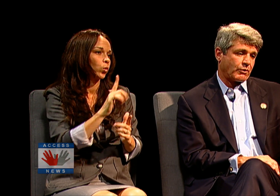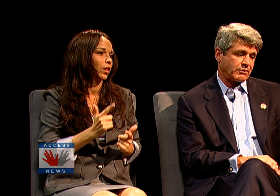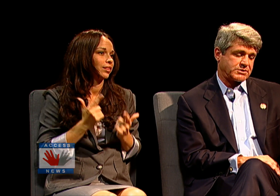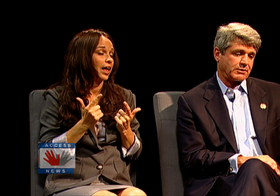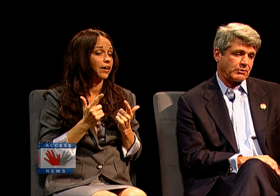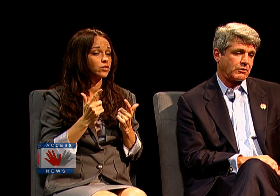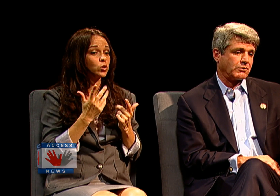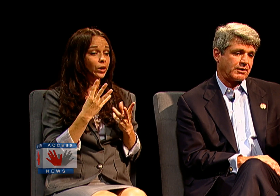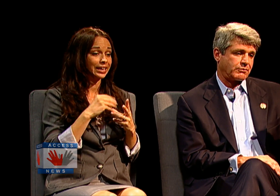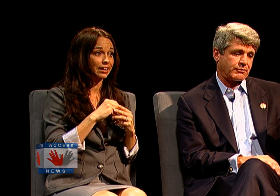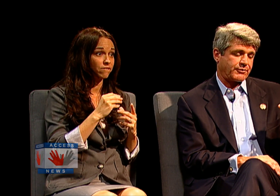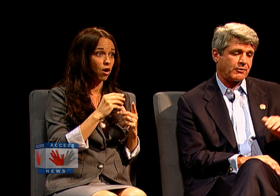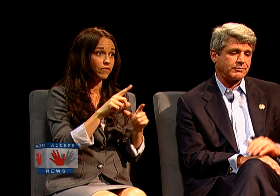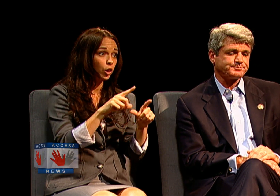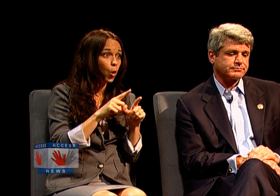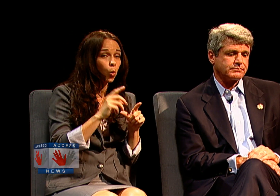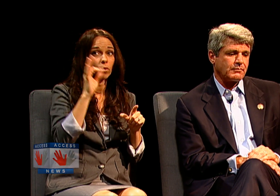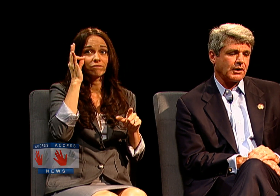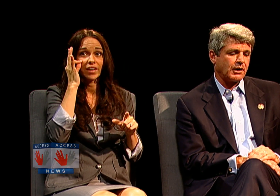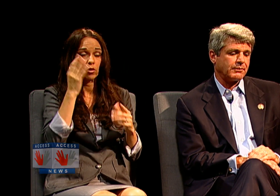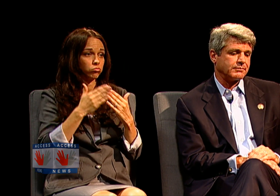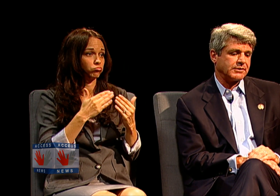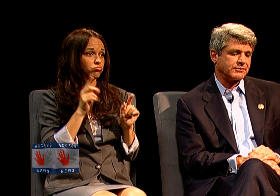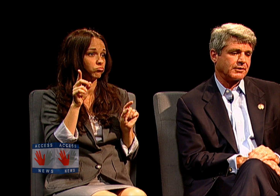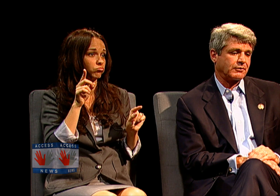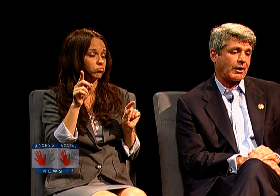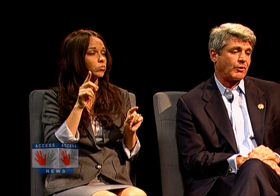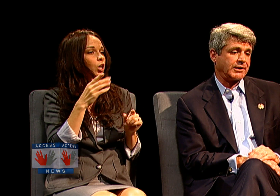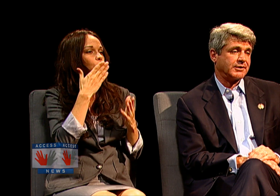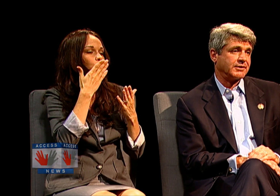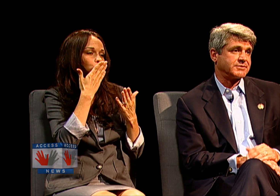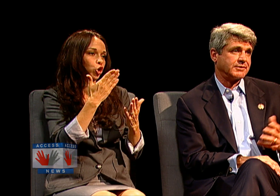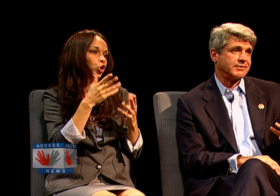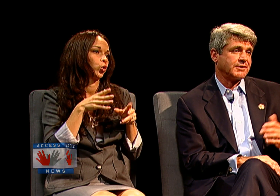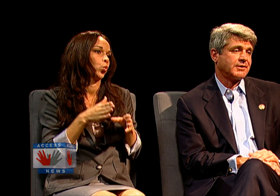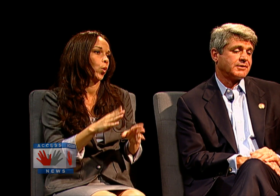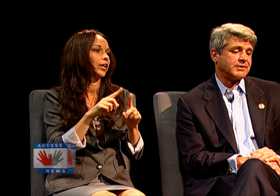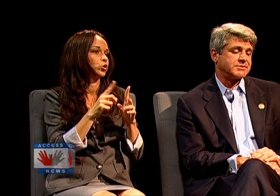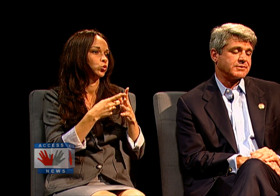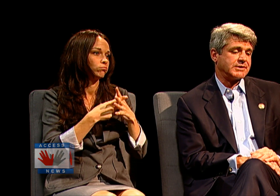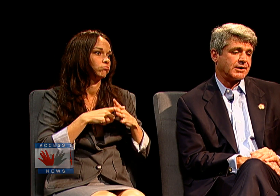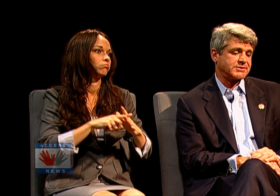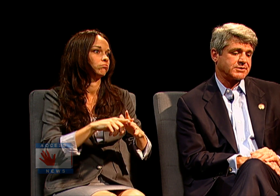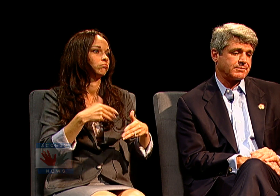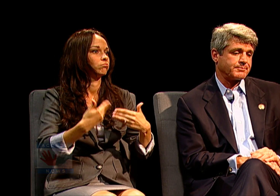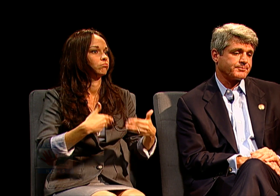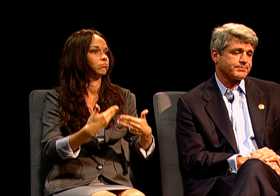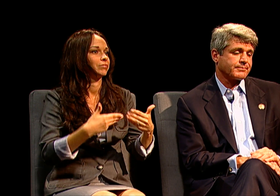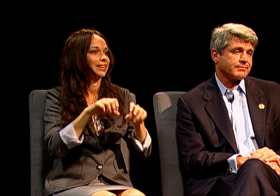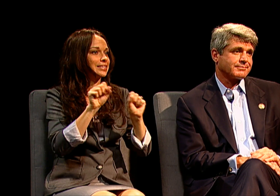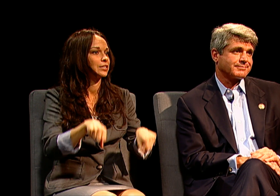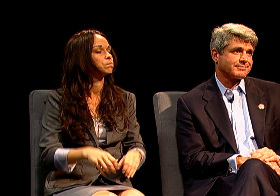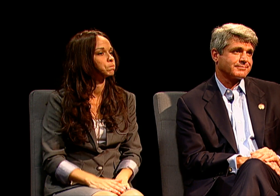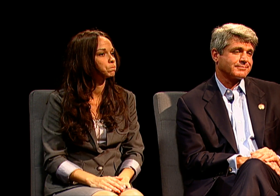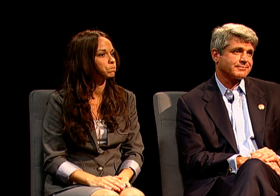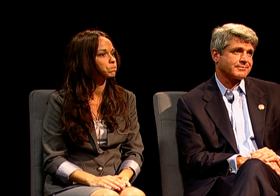WHETHER IT'S AT A LOCAL LEVEL OR FEDERAL IS A GREAT WAY TO GET INTO-- INTO THE SYSTEM.